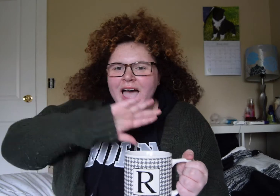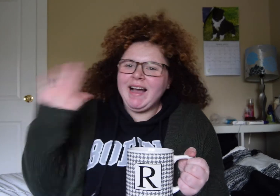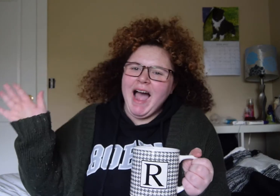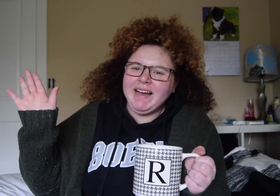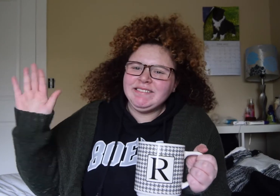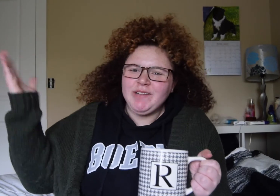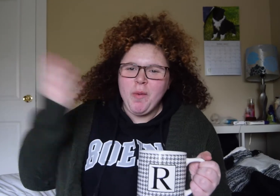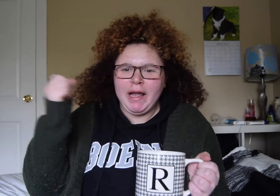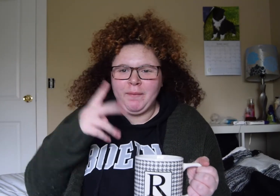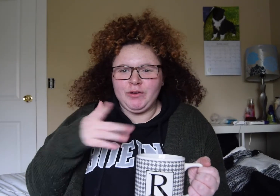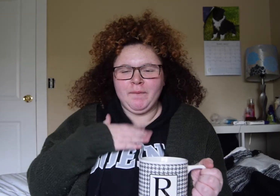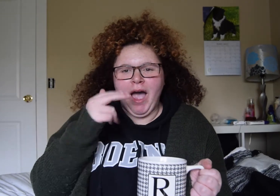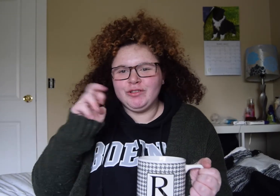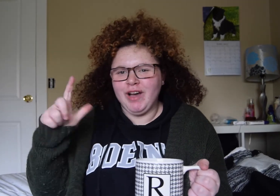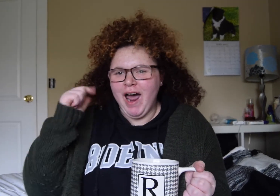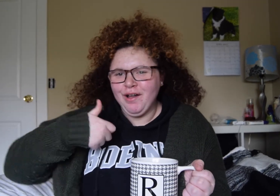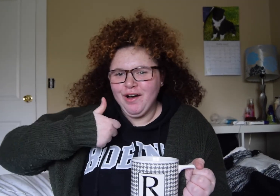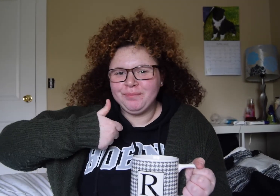Hey guys! Welcome back to my channel